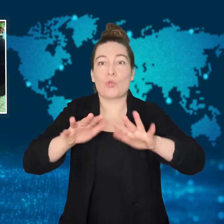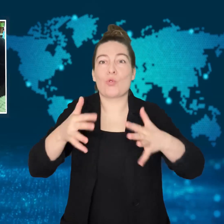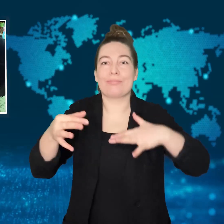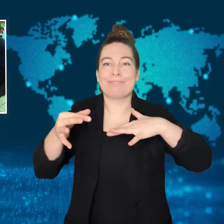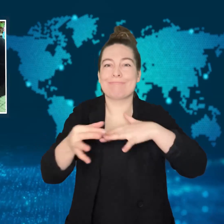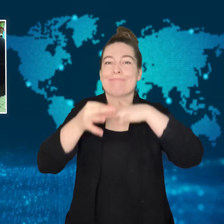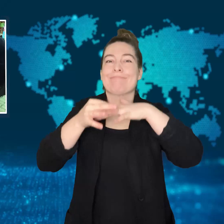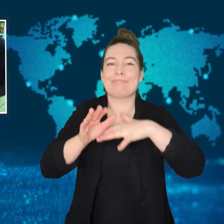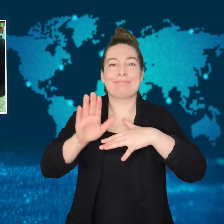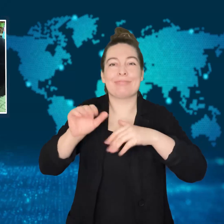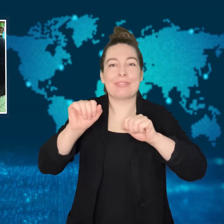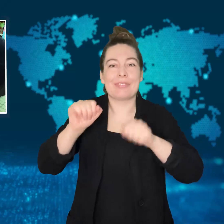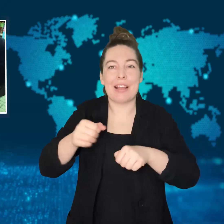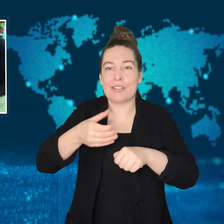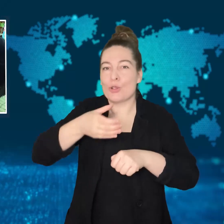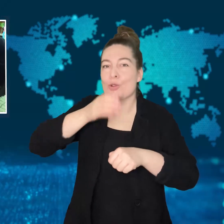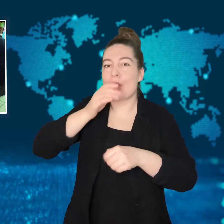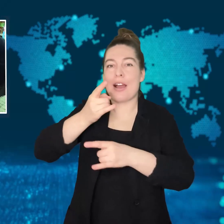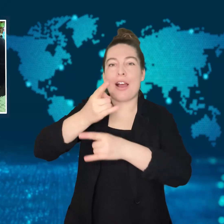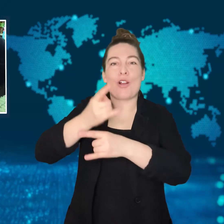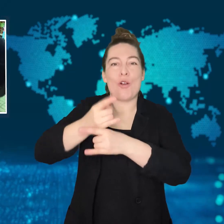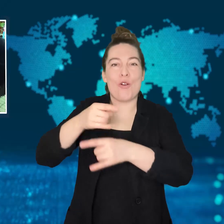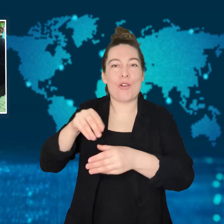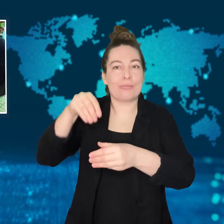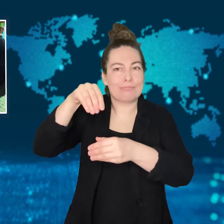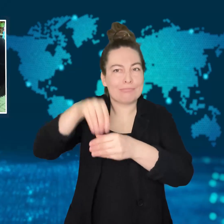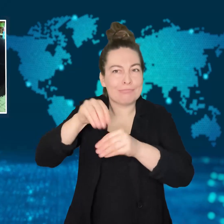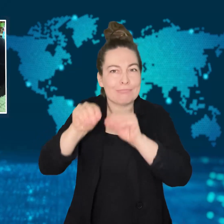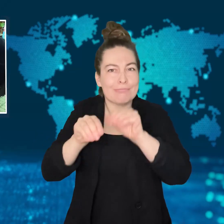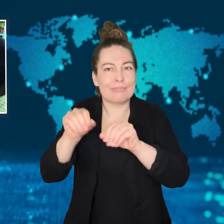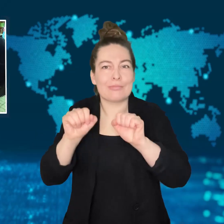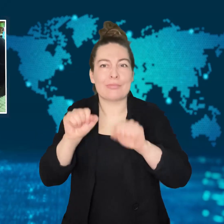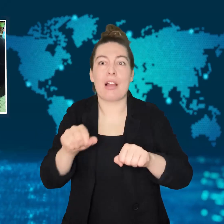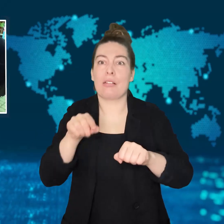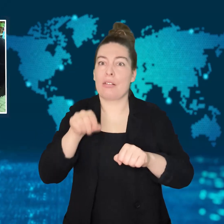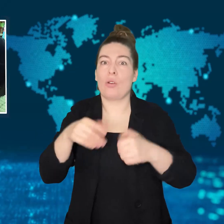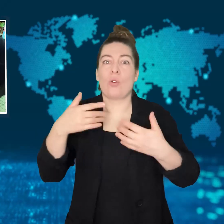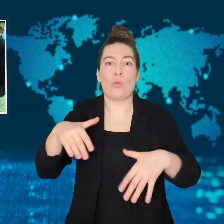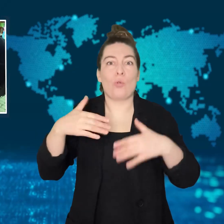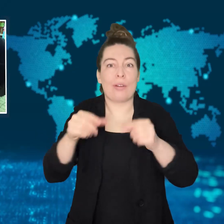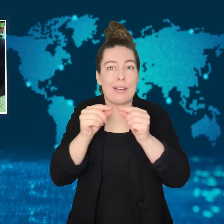It is considered the most important element of